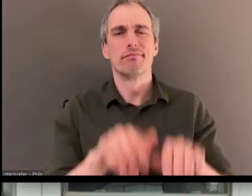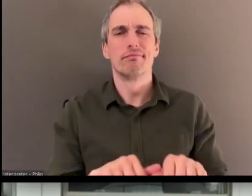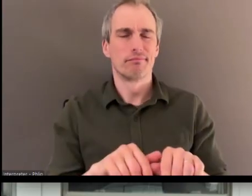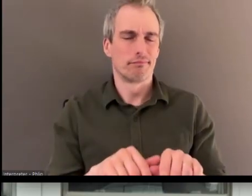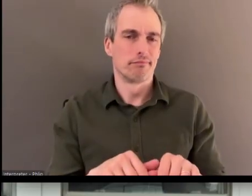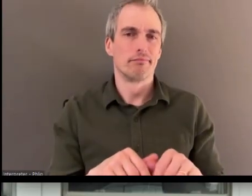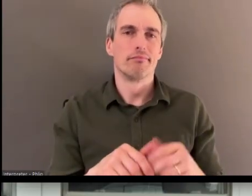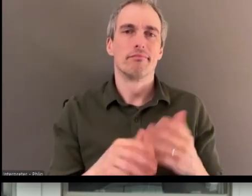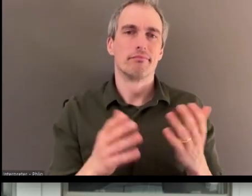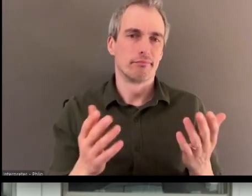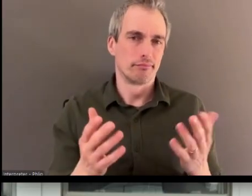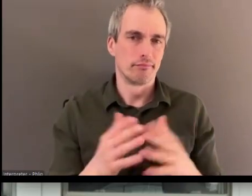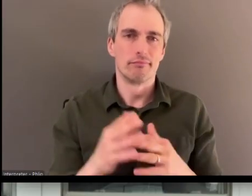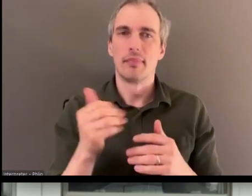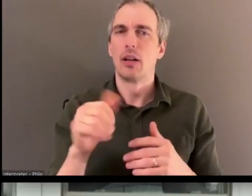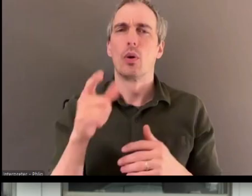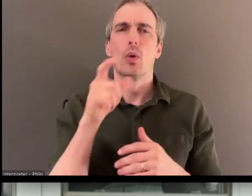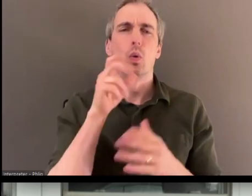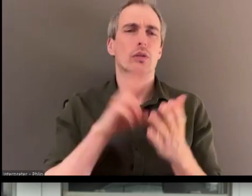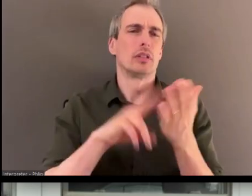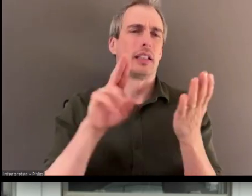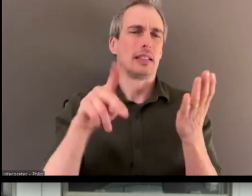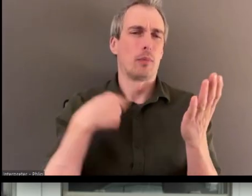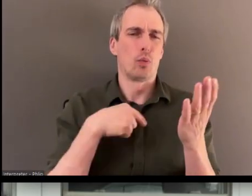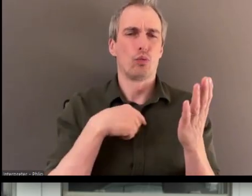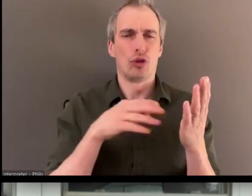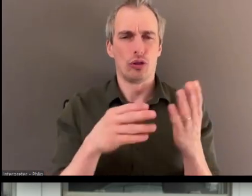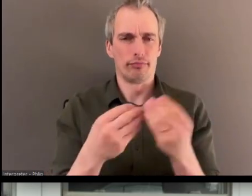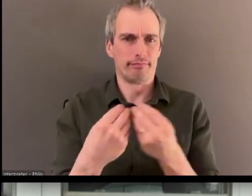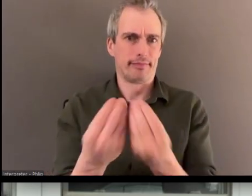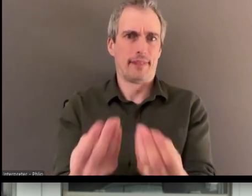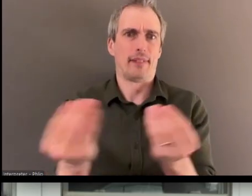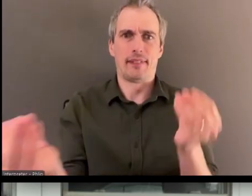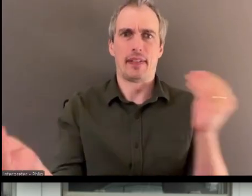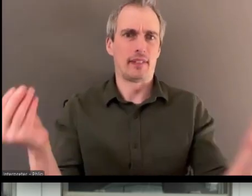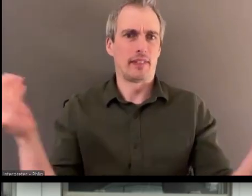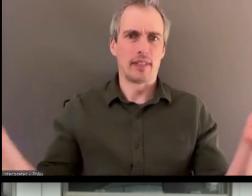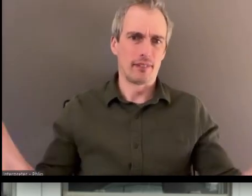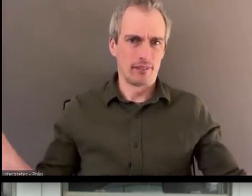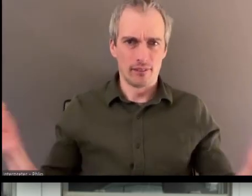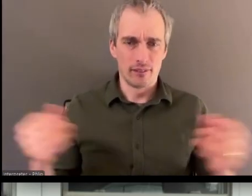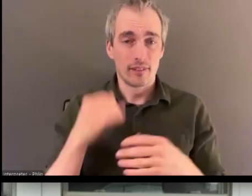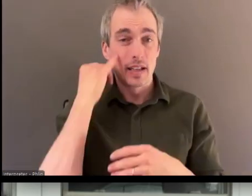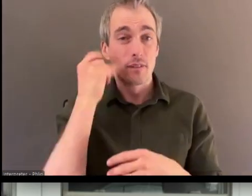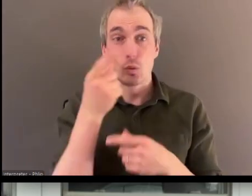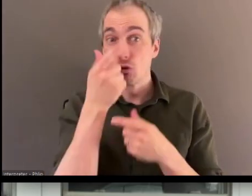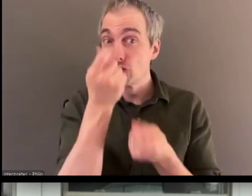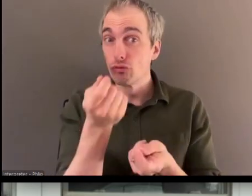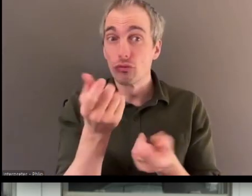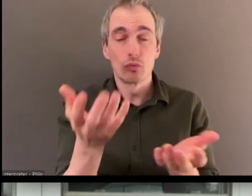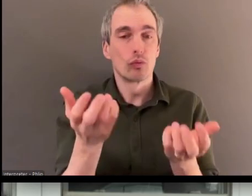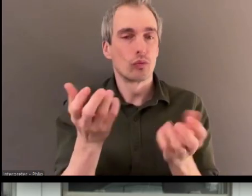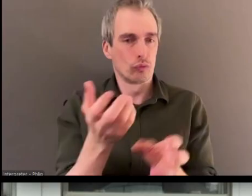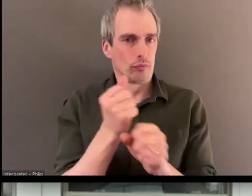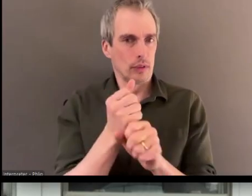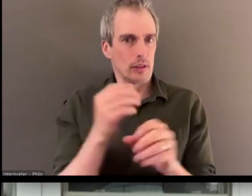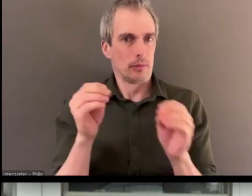And if you are interested in getting deeper in touch with us, you can always contact